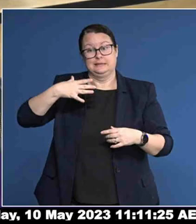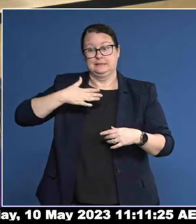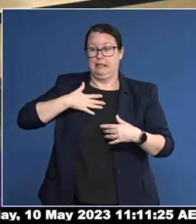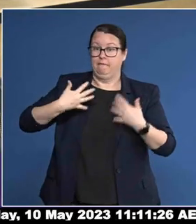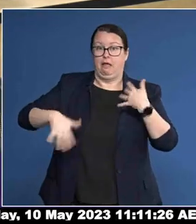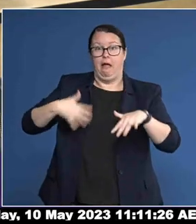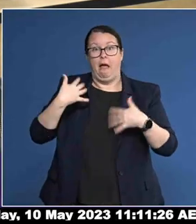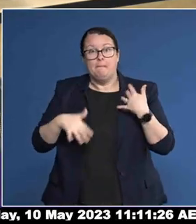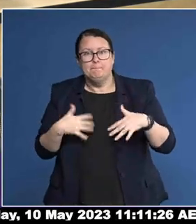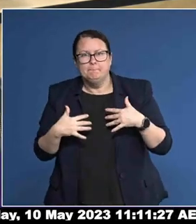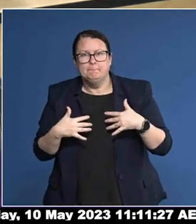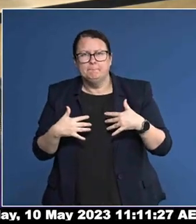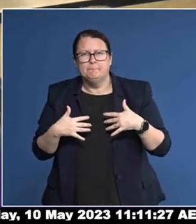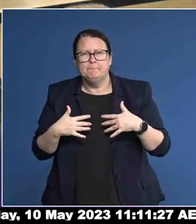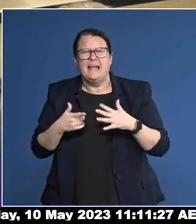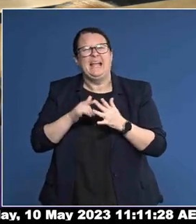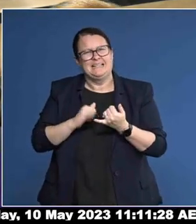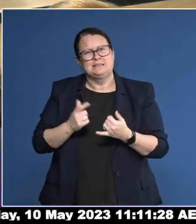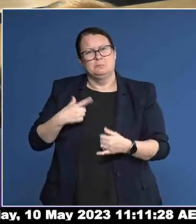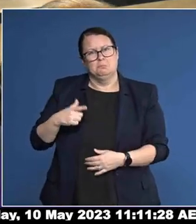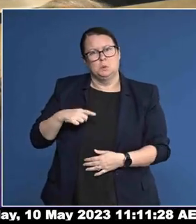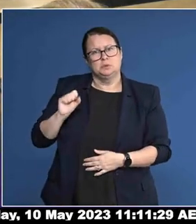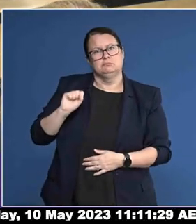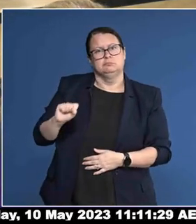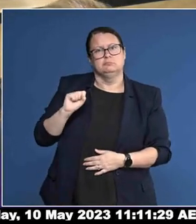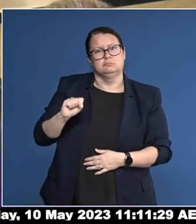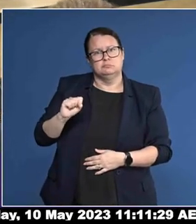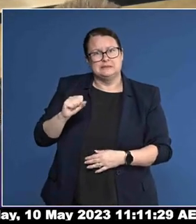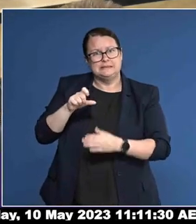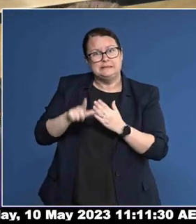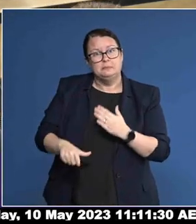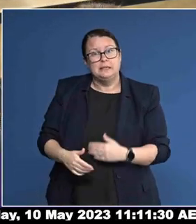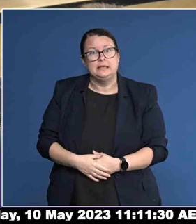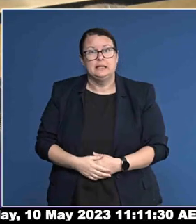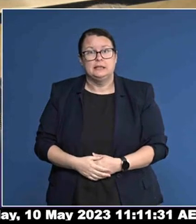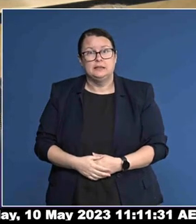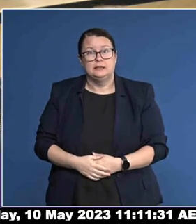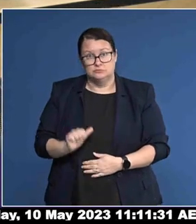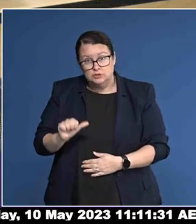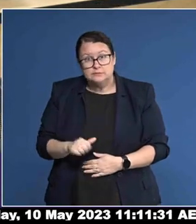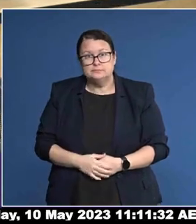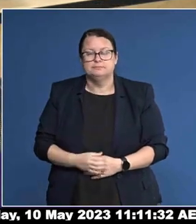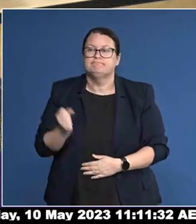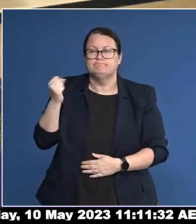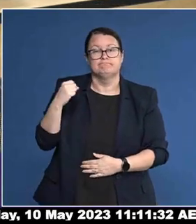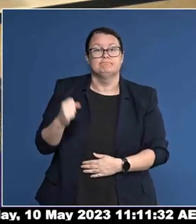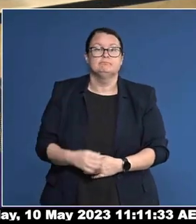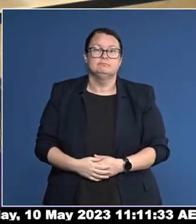to be a functional impact of a young person's disability; correct? Yes.